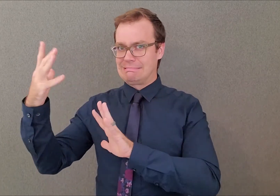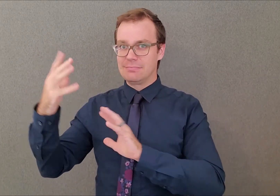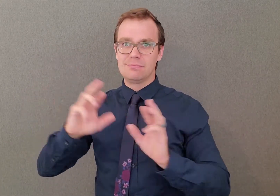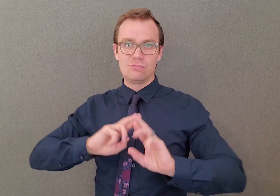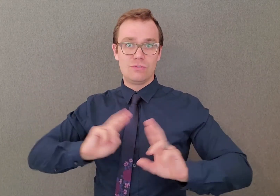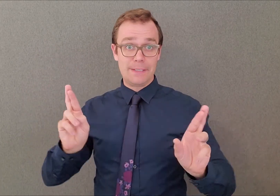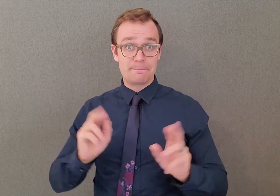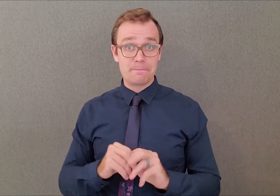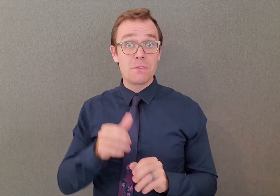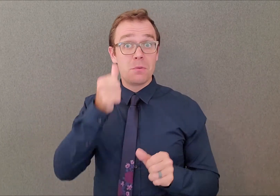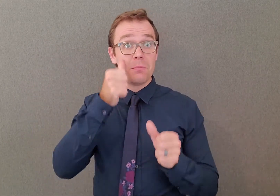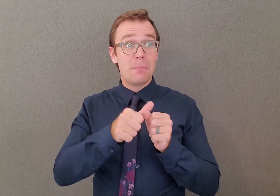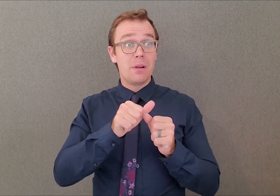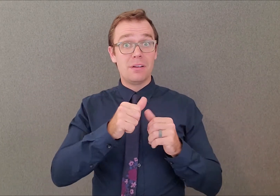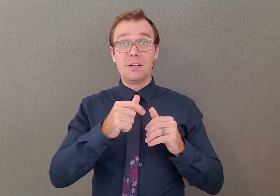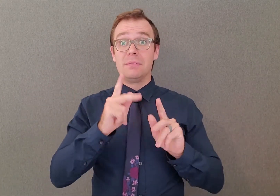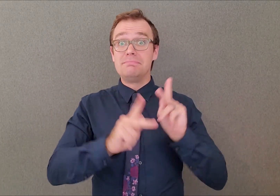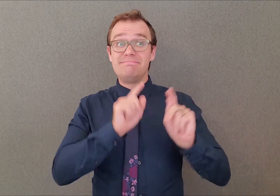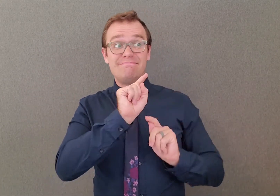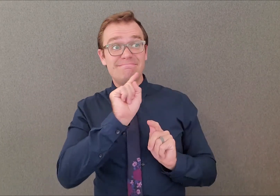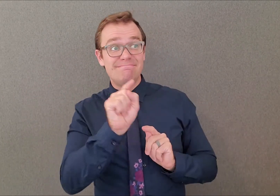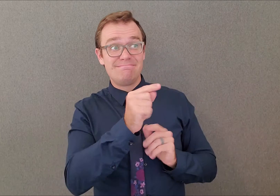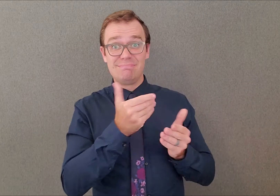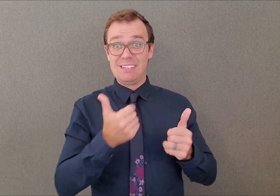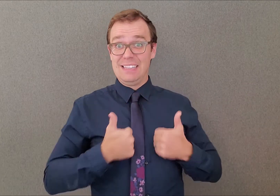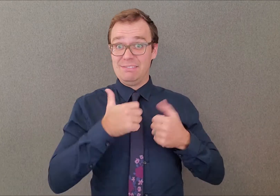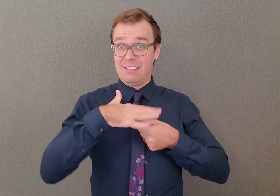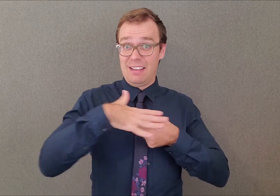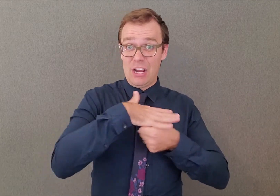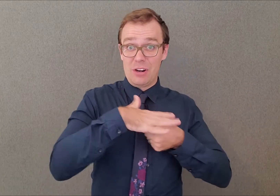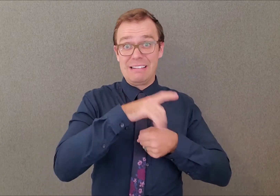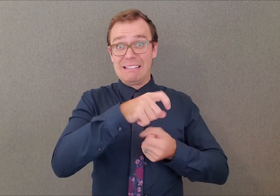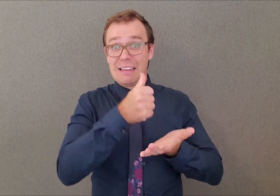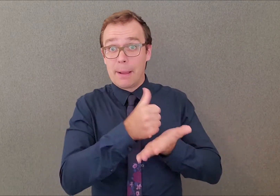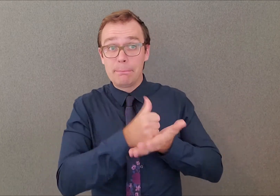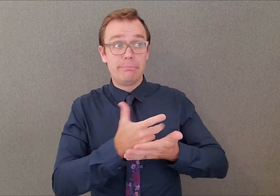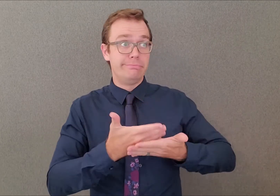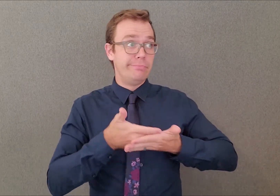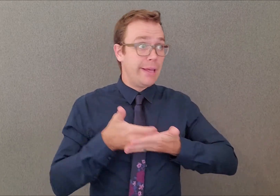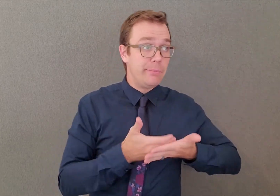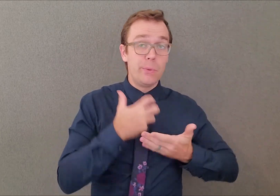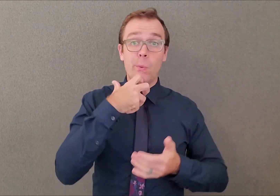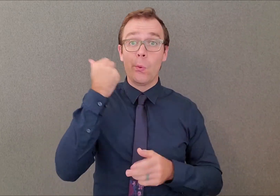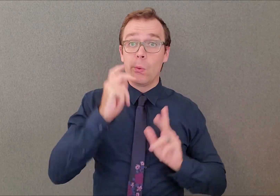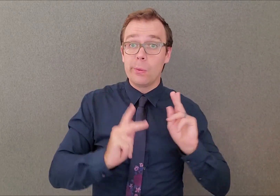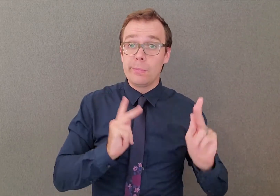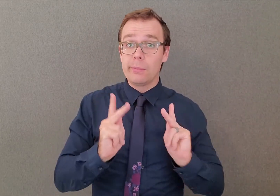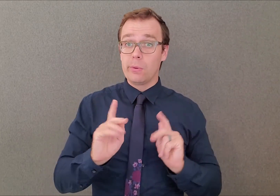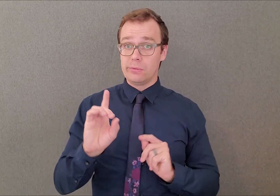Remember to help your neighbors who may require special assistance, infants, elderly individuals,